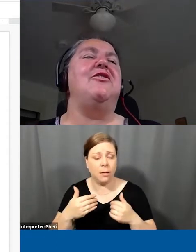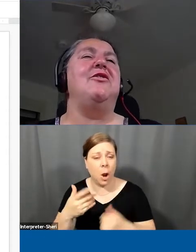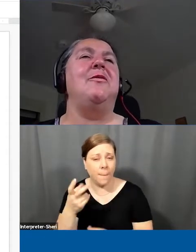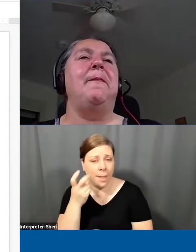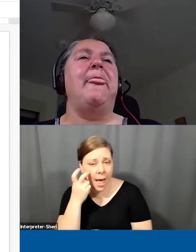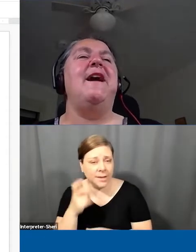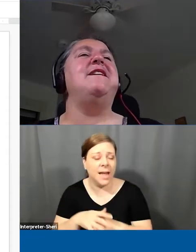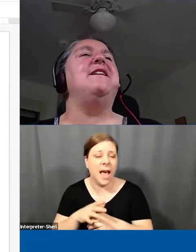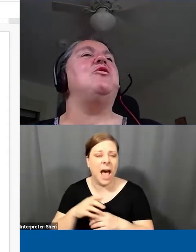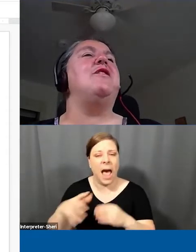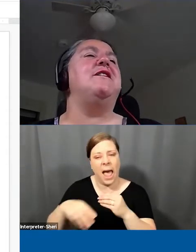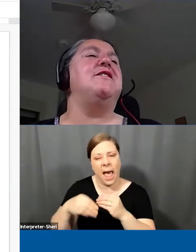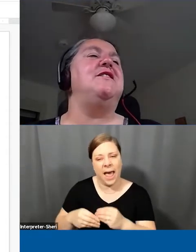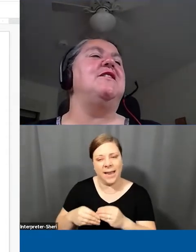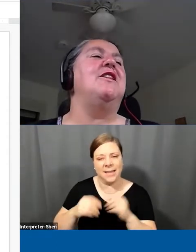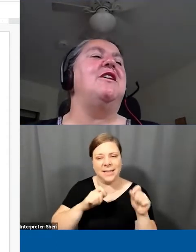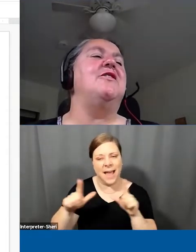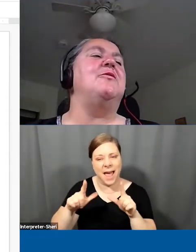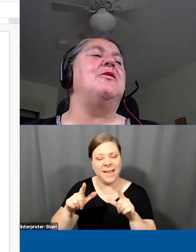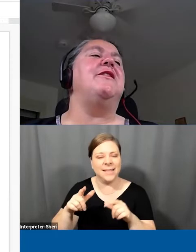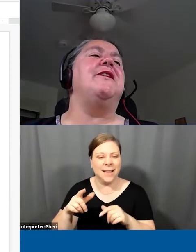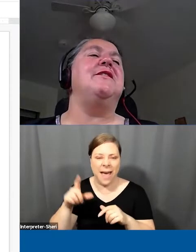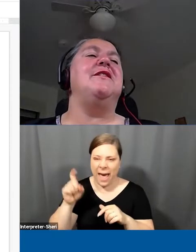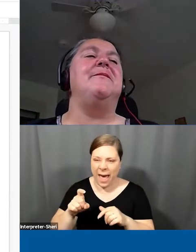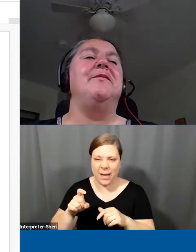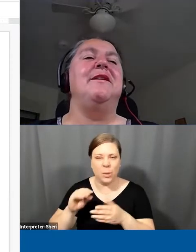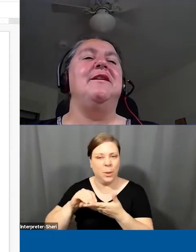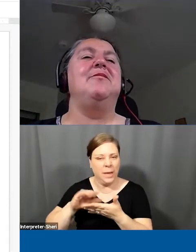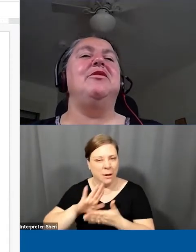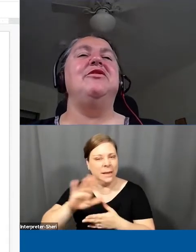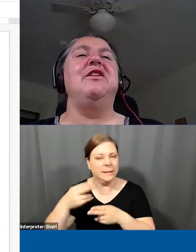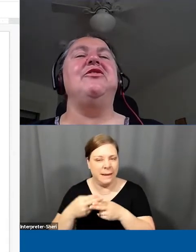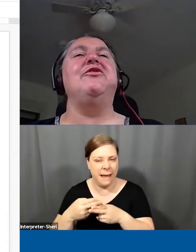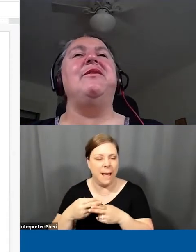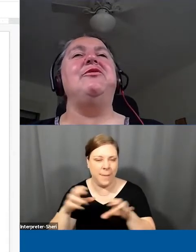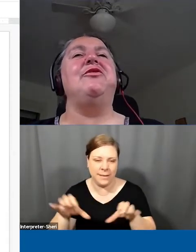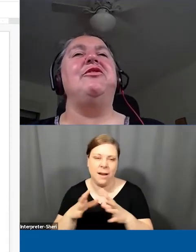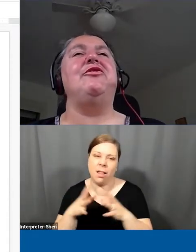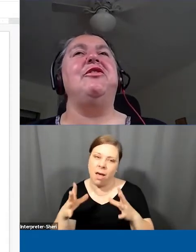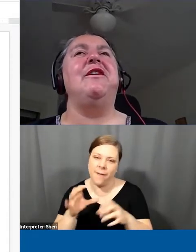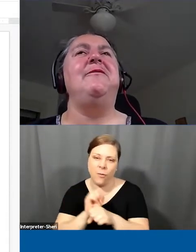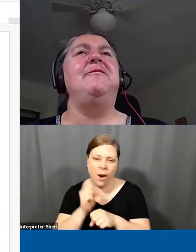So I had to give him credit 'cause he did a lot of hard work on that presentation. So I'm just going to start now.